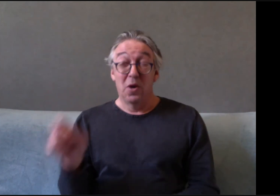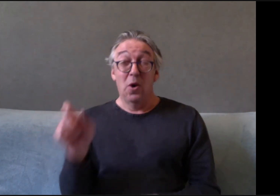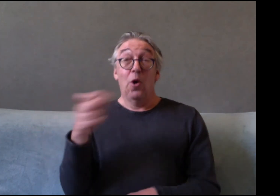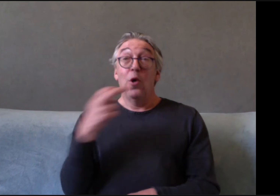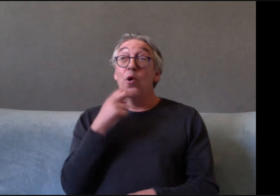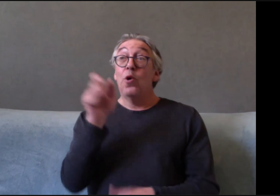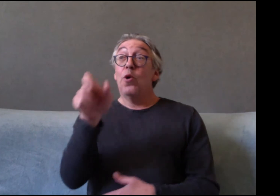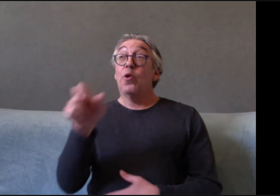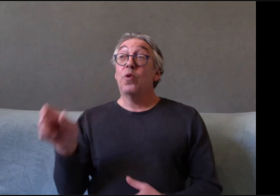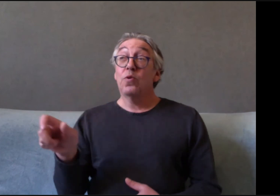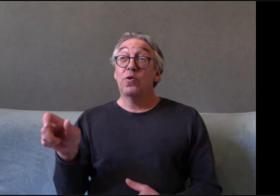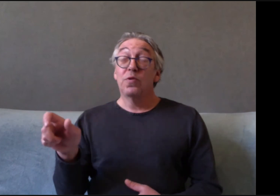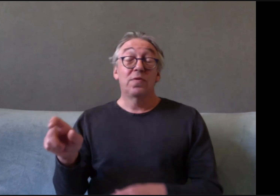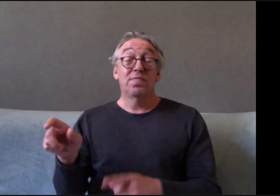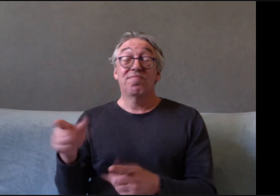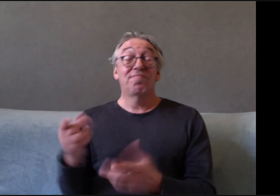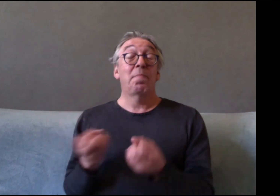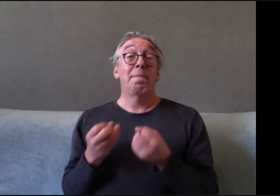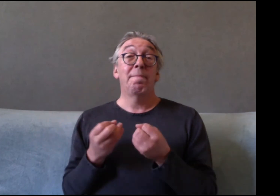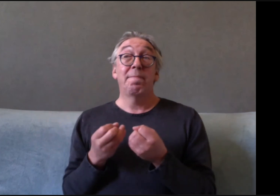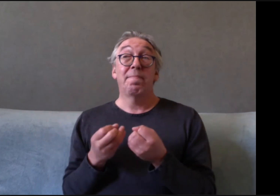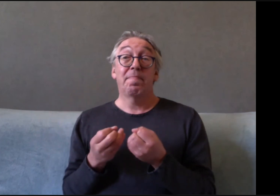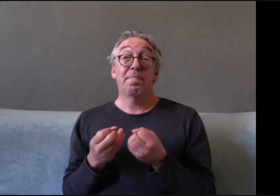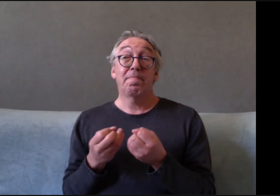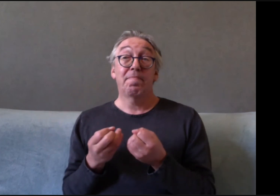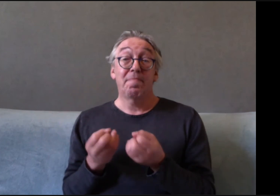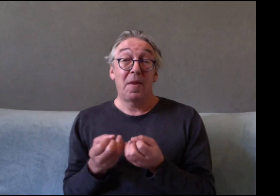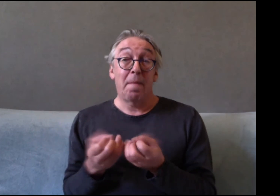to people with Autism and people with intellectual disabilities.